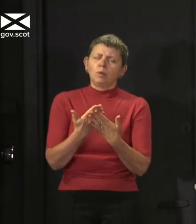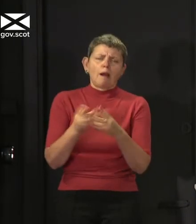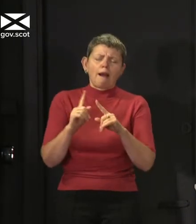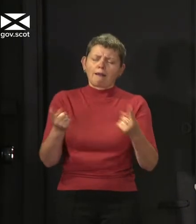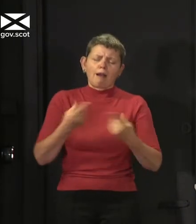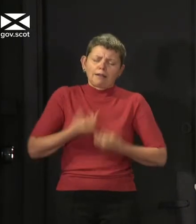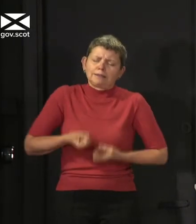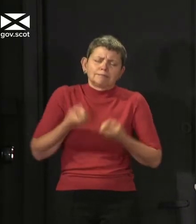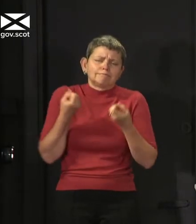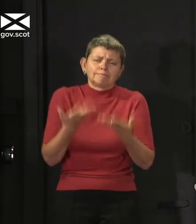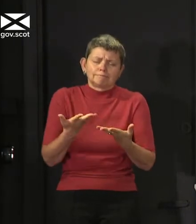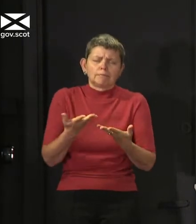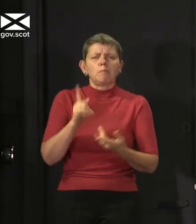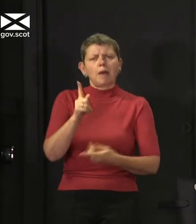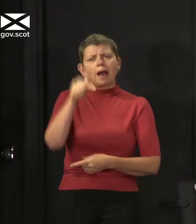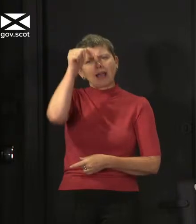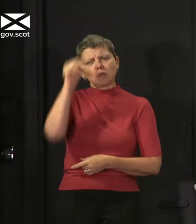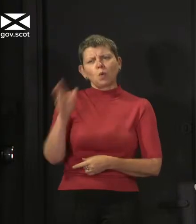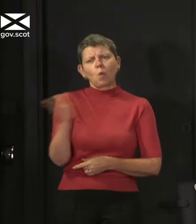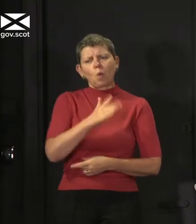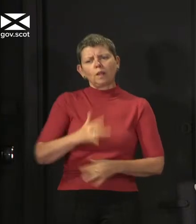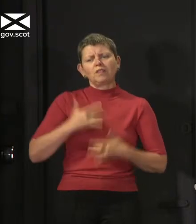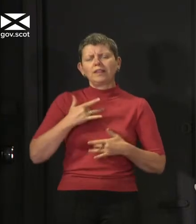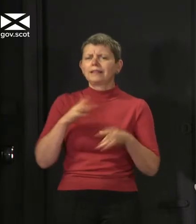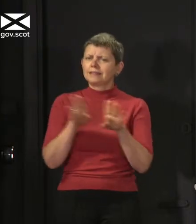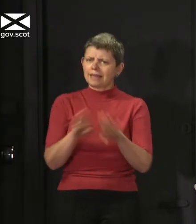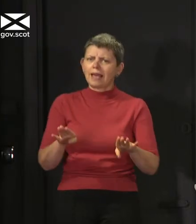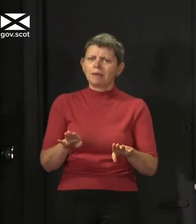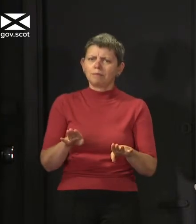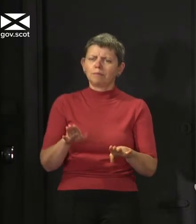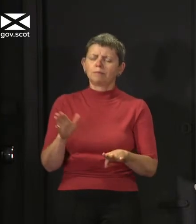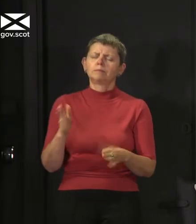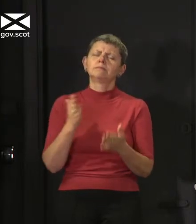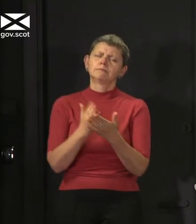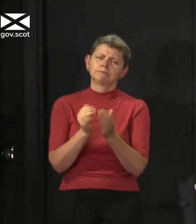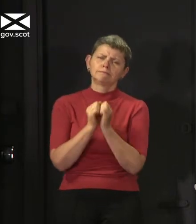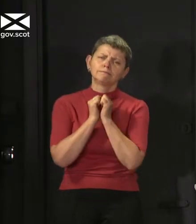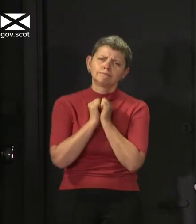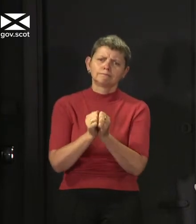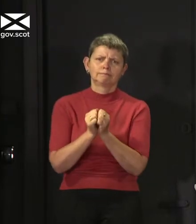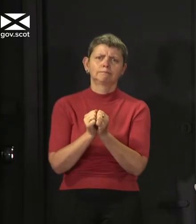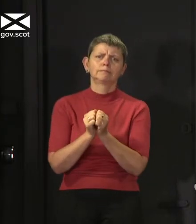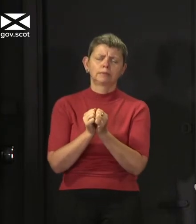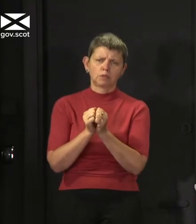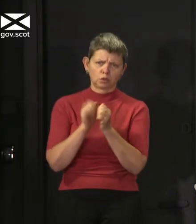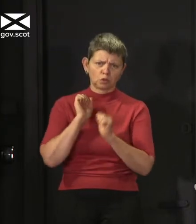by everyone across our country. We are all grateful for everything you have done and continue to do.